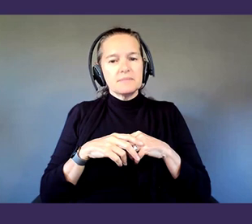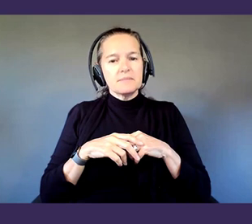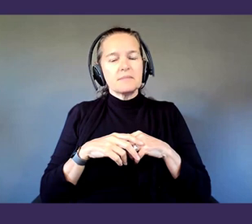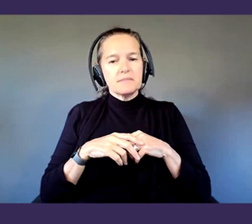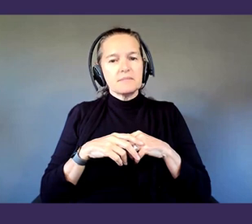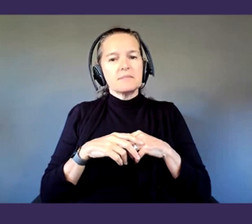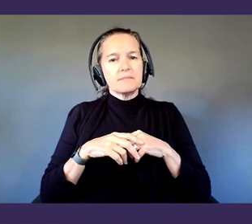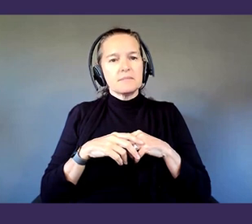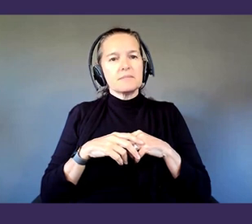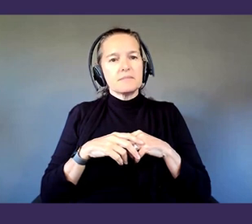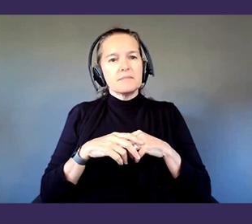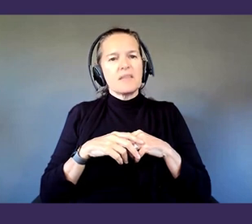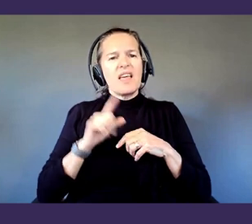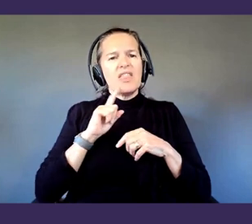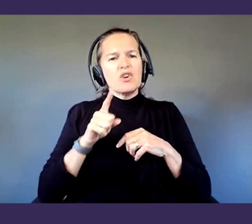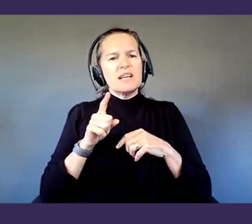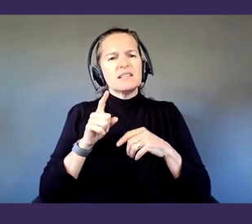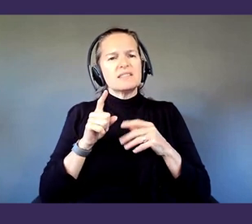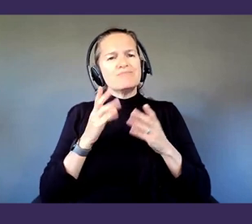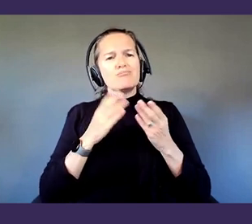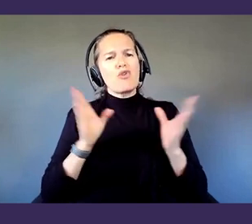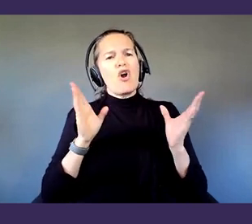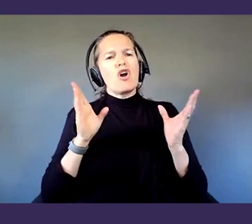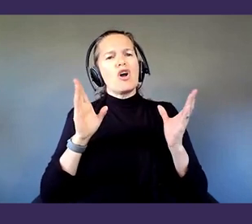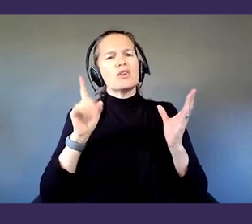There is a kind of broad question of, how do you,